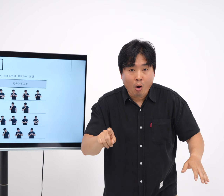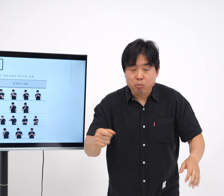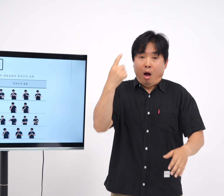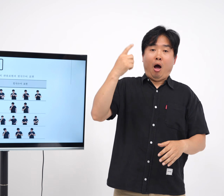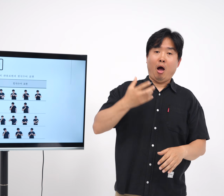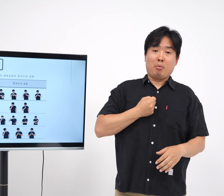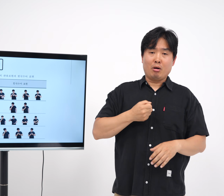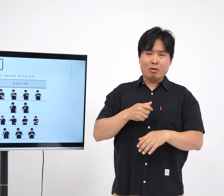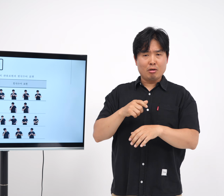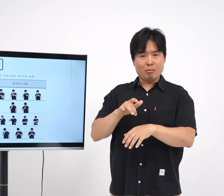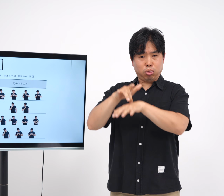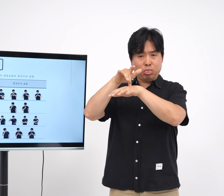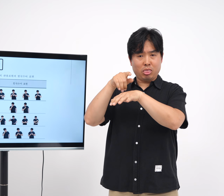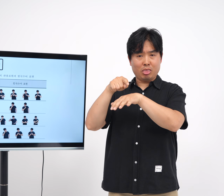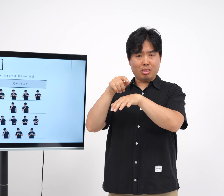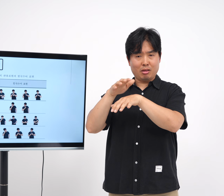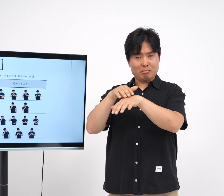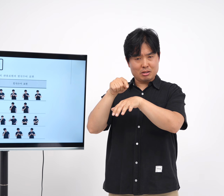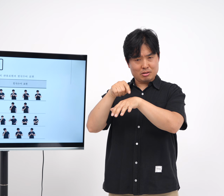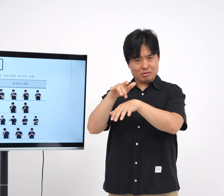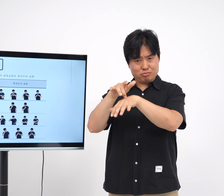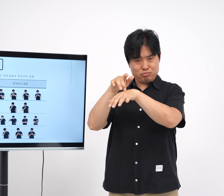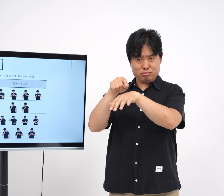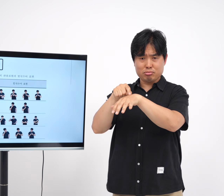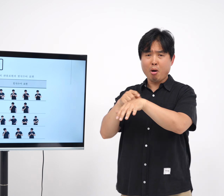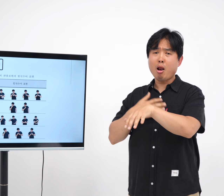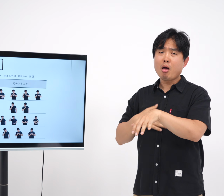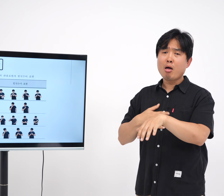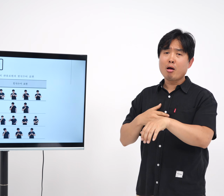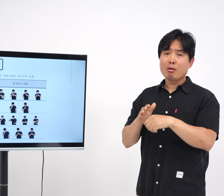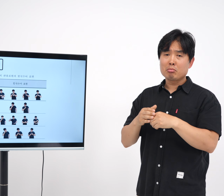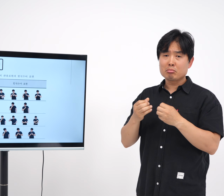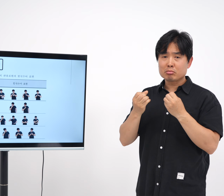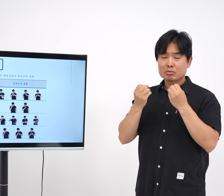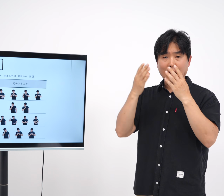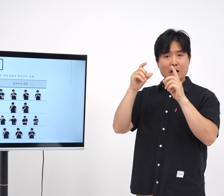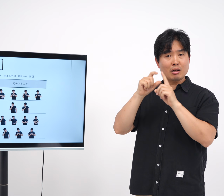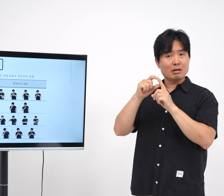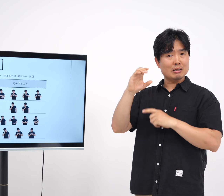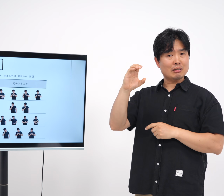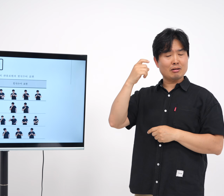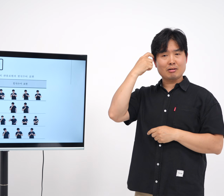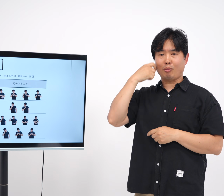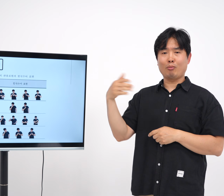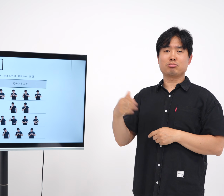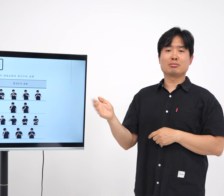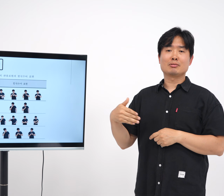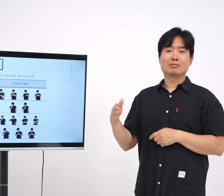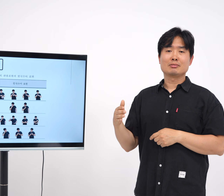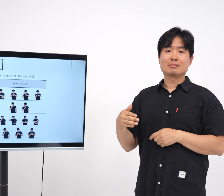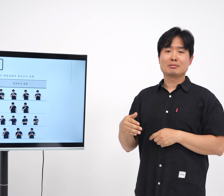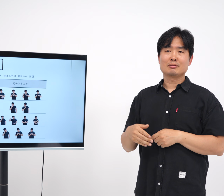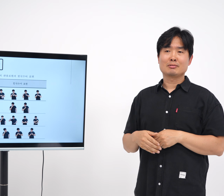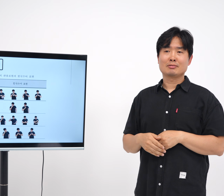‘Where did it go?’, ‘Oh my! It was here.’ Now, is there a C with a new feel? There is no.